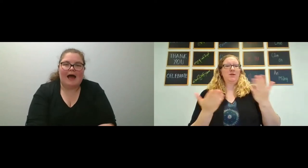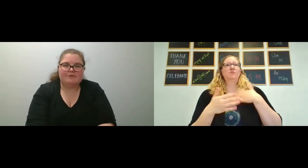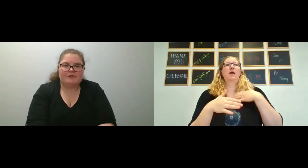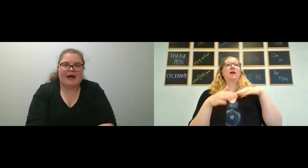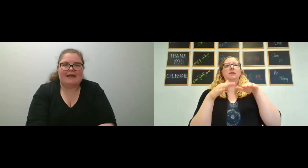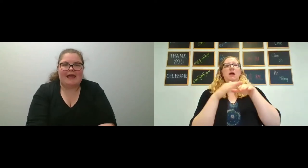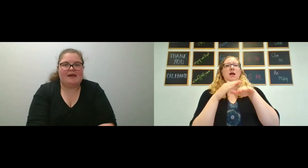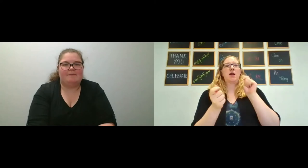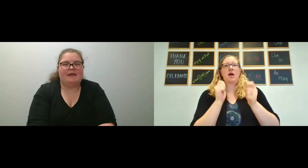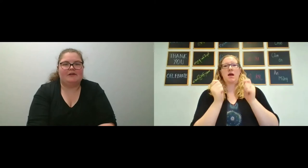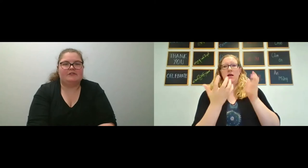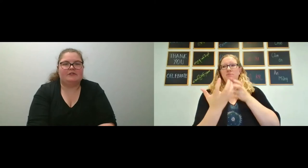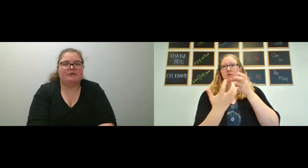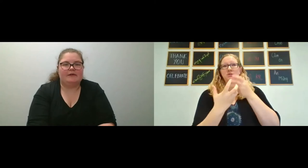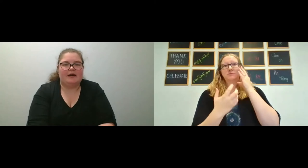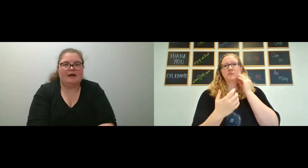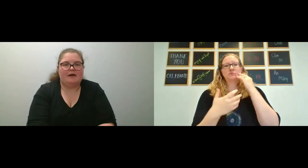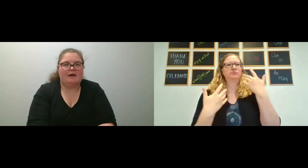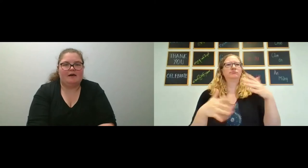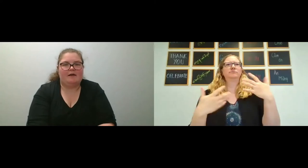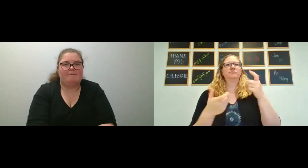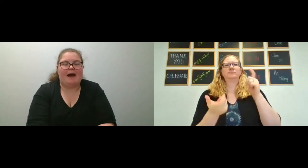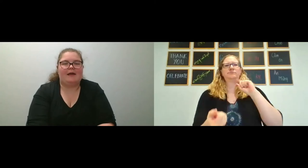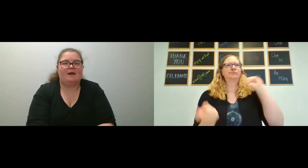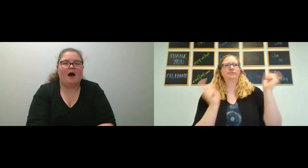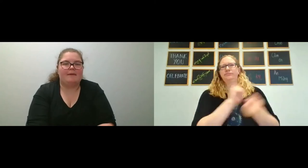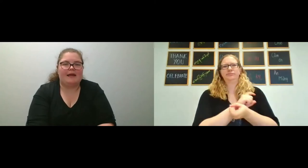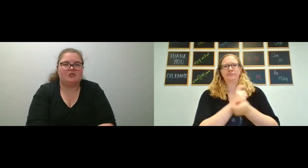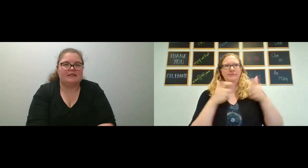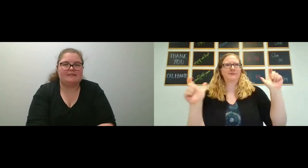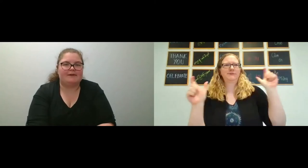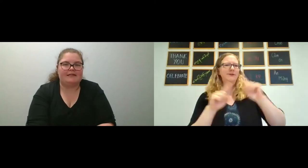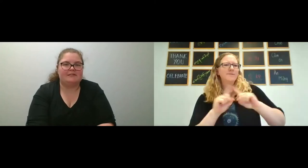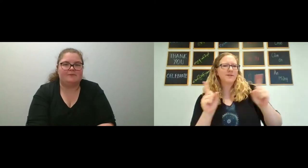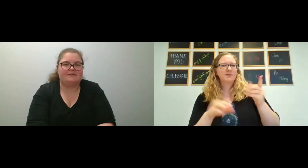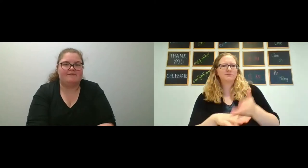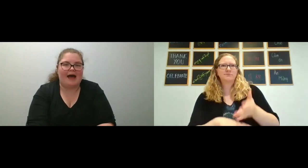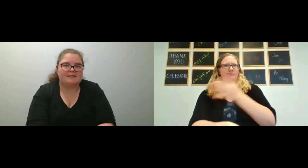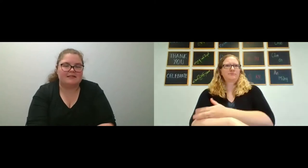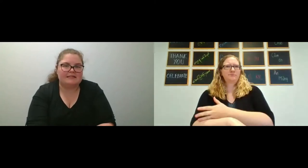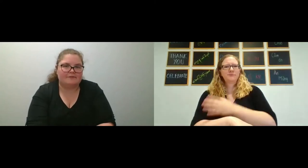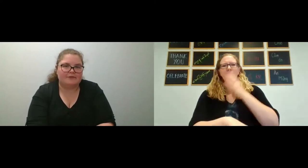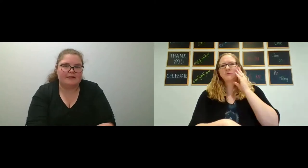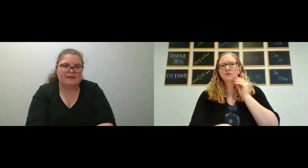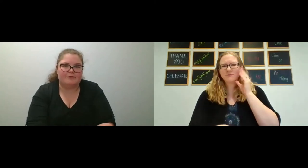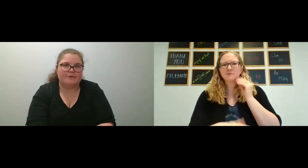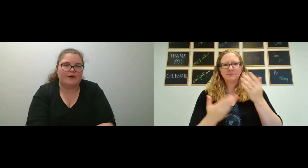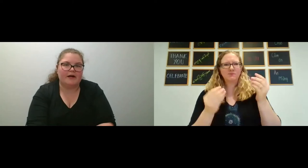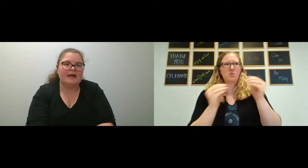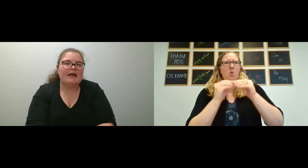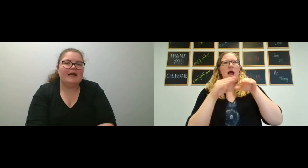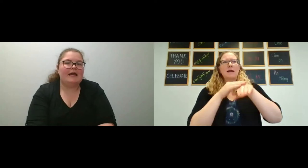After I came here to LUNA, my accommodation experience was vastly different than before.